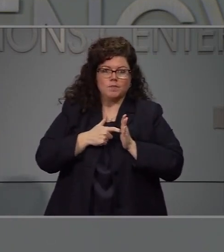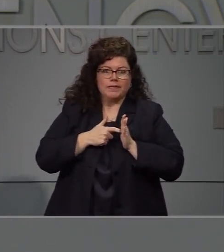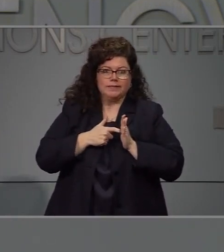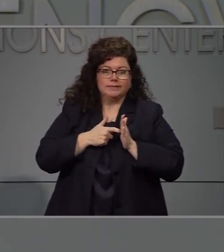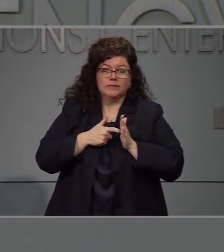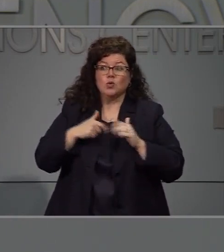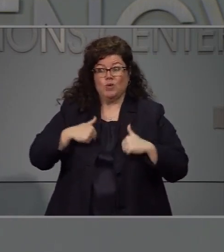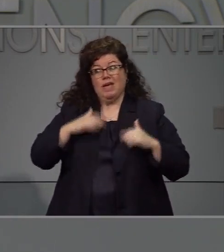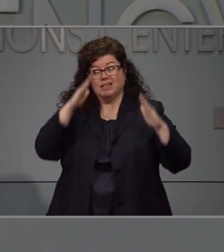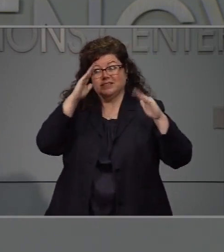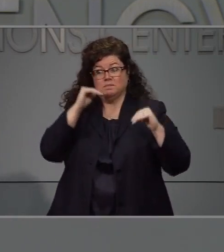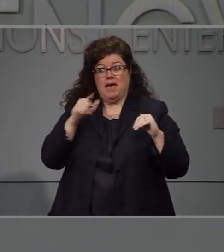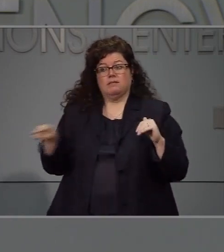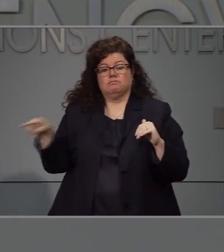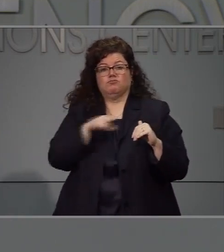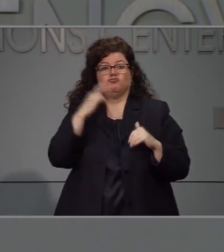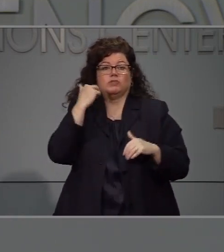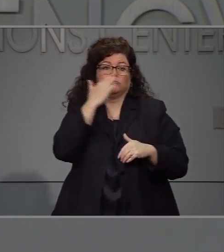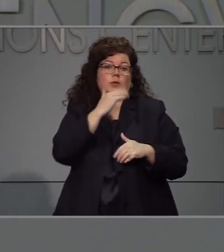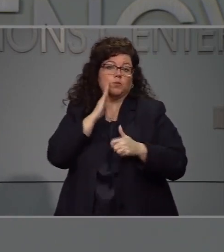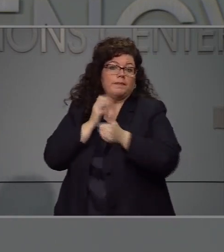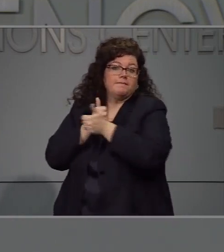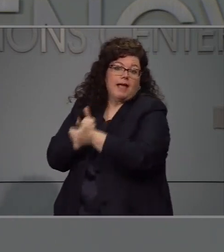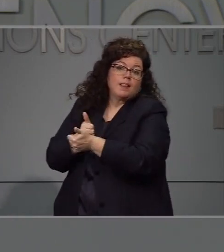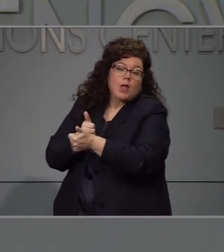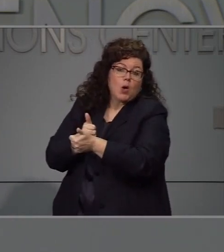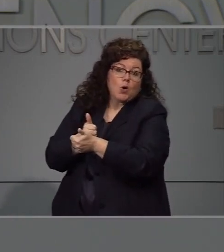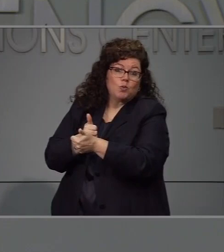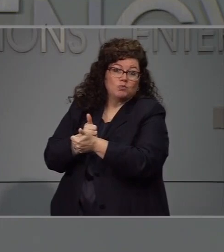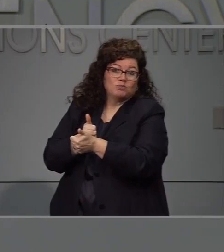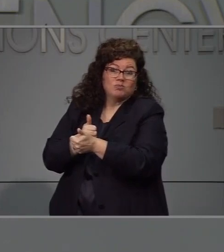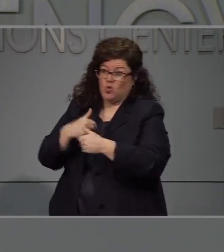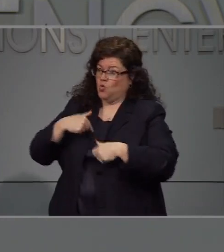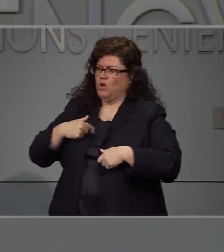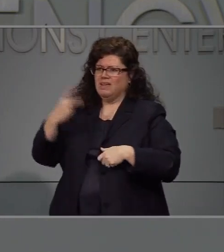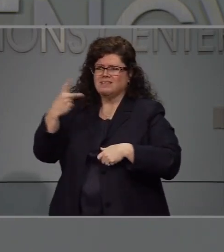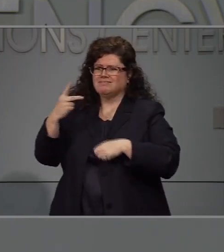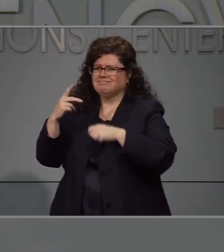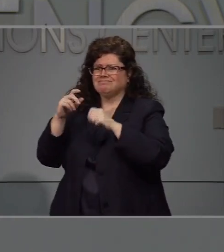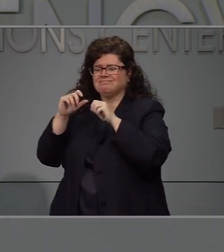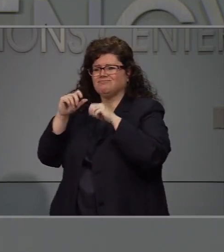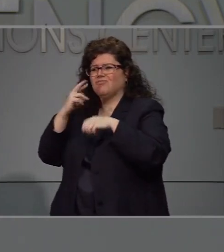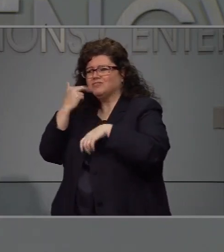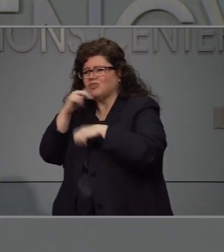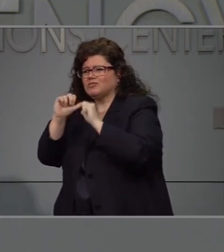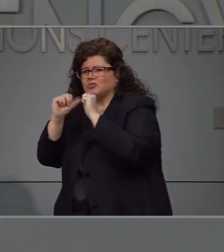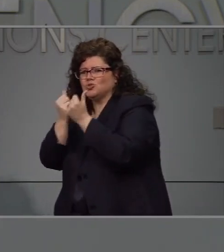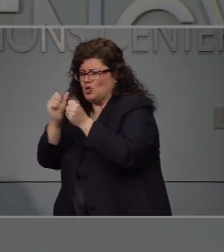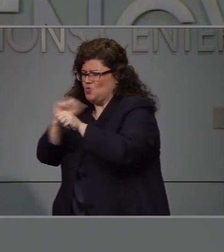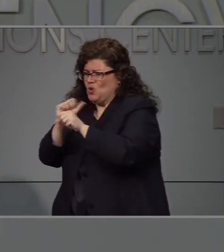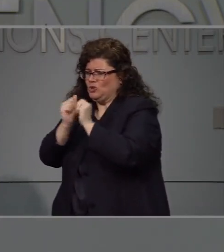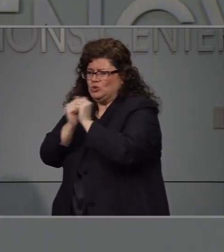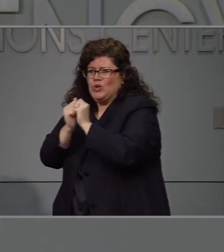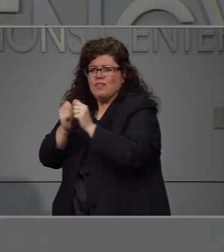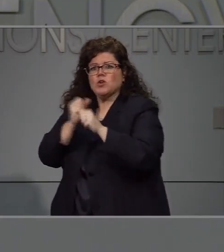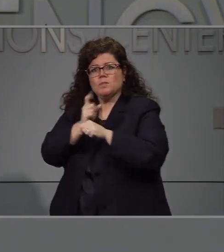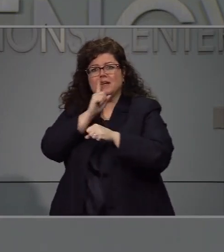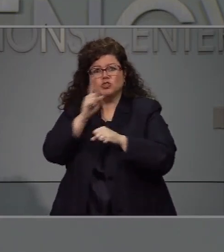IS OUR EXPECTATION THAT FOLKS WILL FOLLOW THOSE RECOMMENDATIONS AGAIN CAUSE IT BECAUSE IT WAS DEVELOPED IN THAT COLLABORATIVE WAY. AGAIN THE EXECUTIVE ORDER SETS THE FLOOR FOR THE MINIMUM AN OF REQUIREMENTS, BUT IT IS OUR